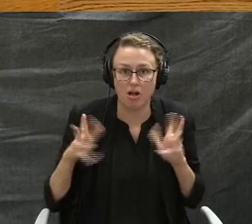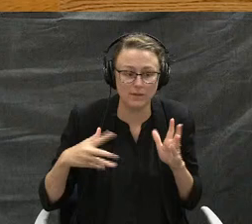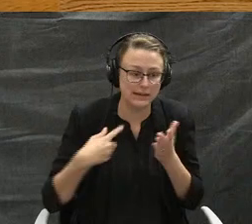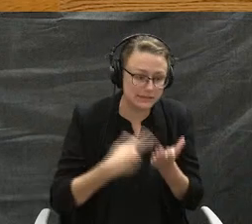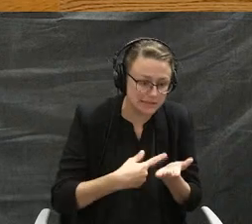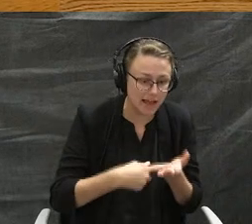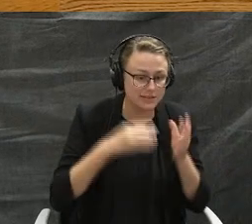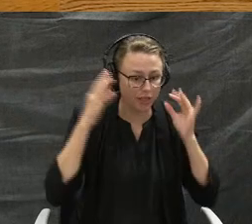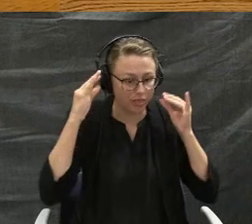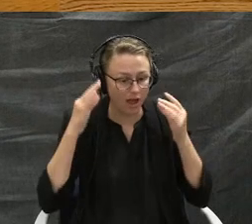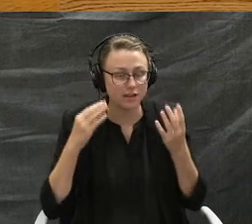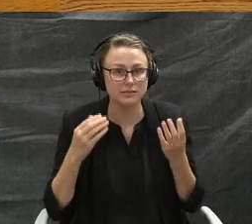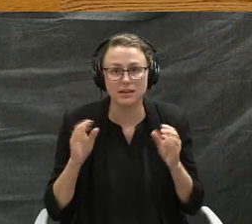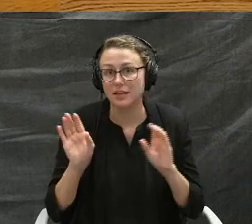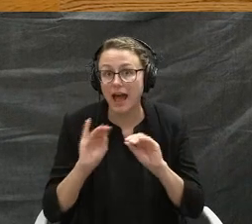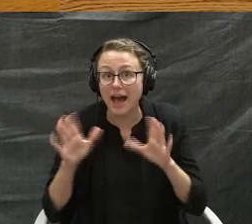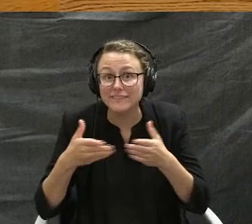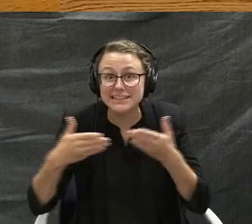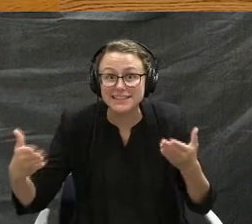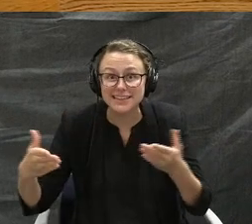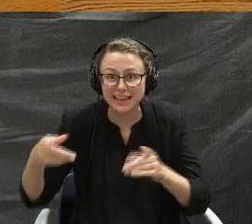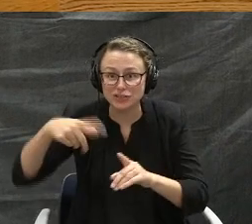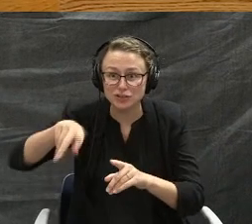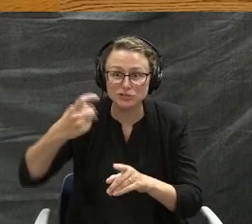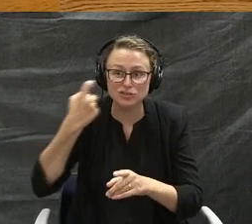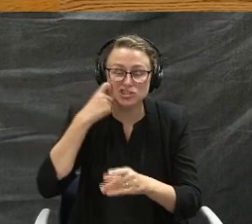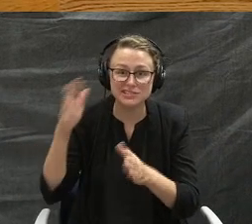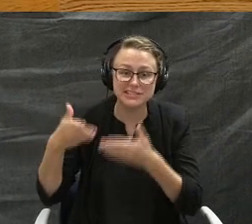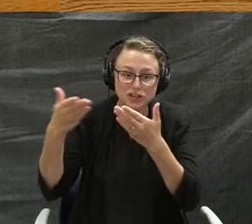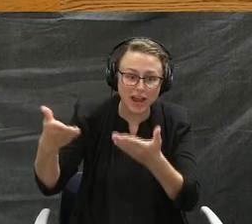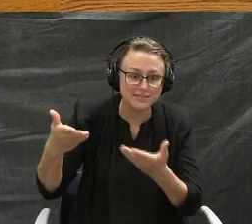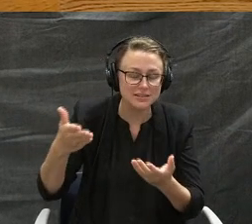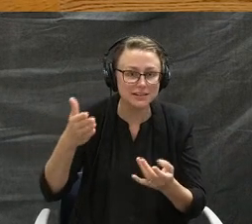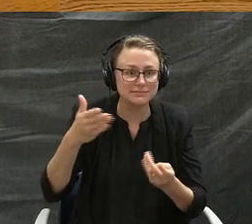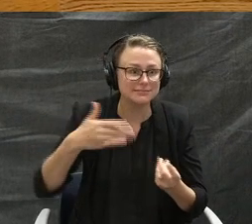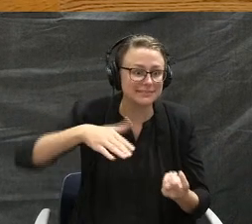were not thought of yet or they didn't get included anyway. So